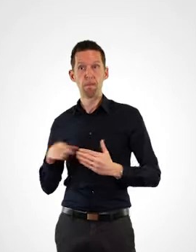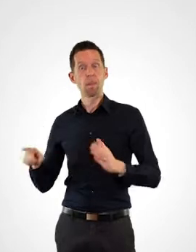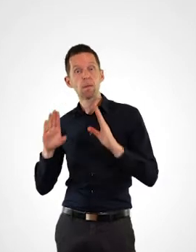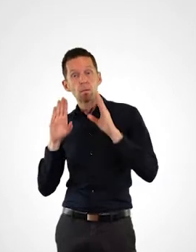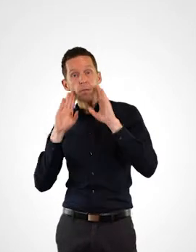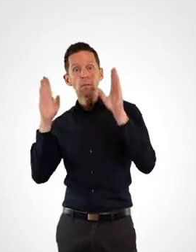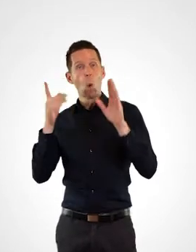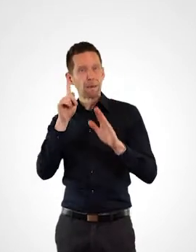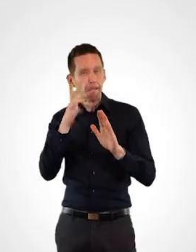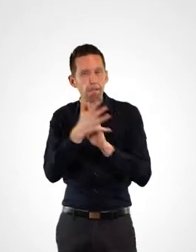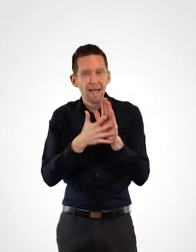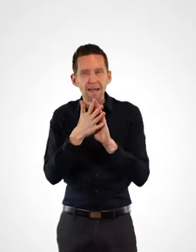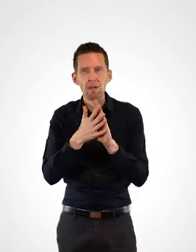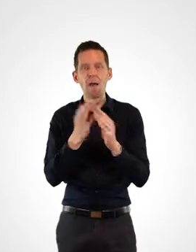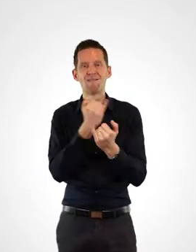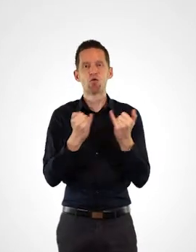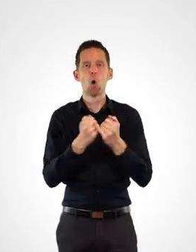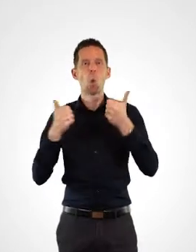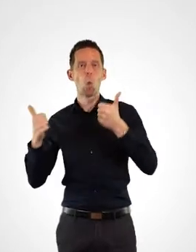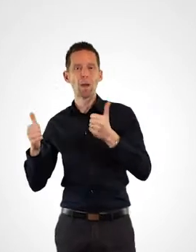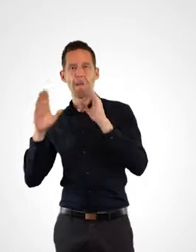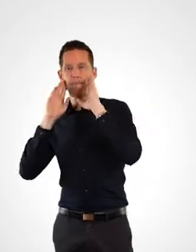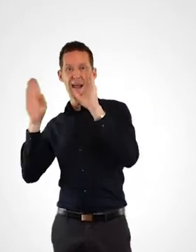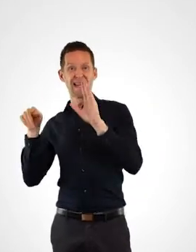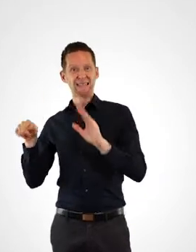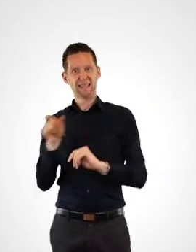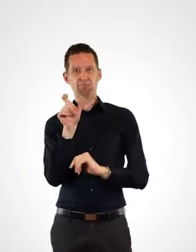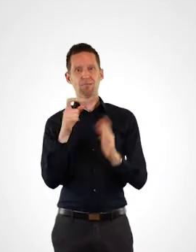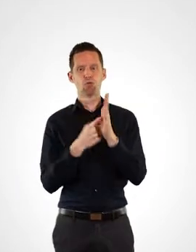Remarkable means very good and amazing.